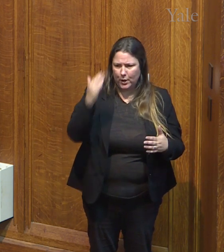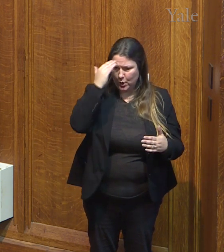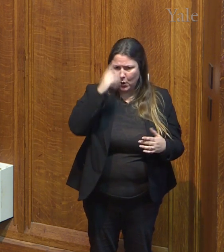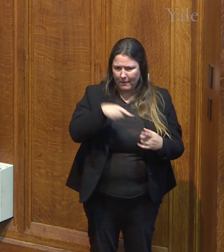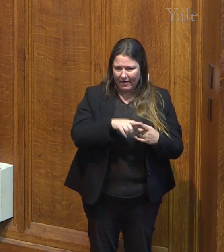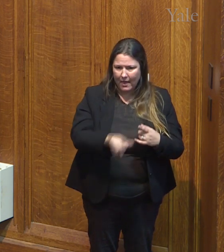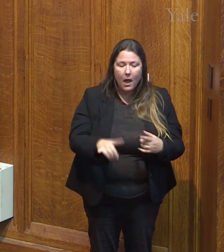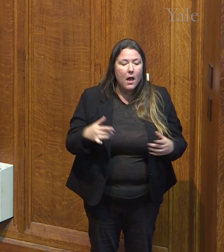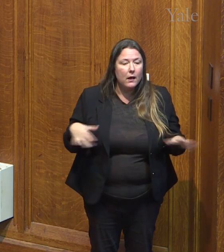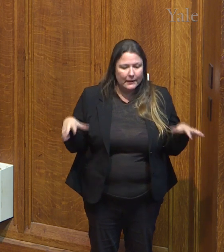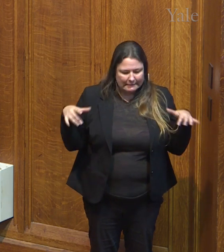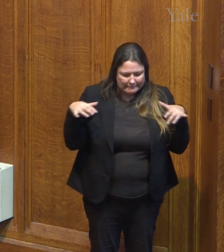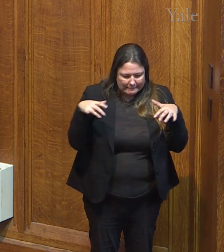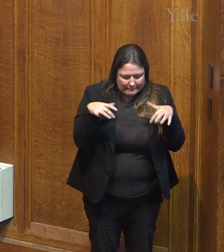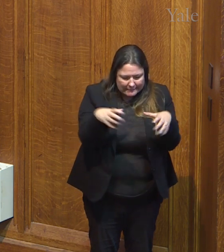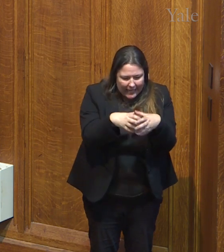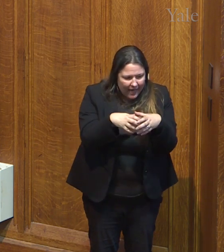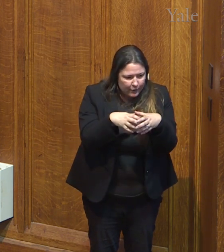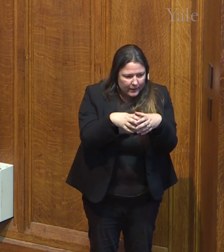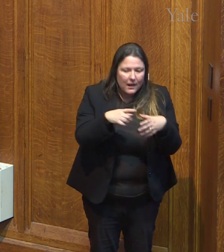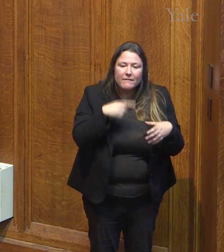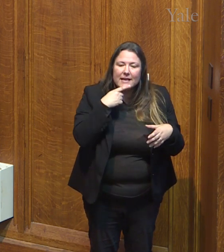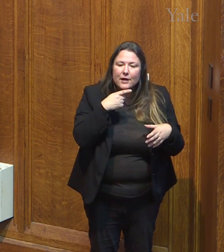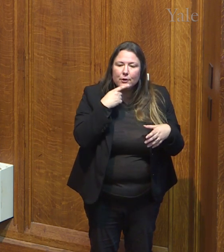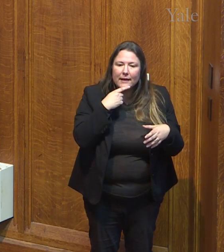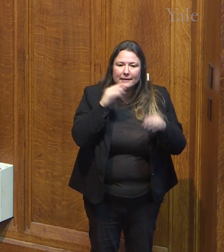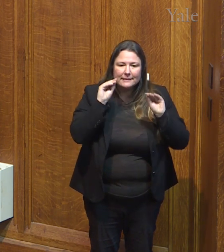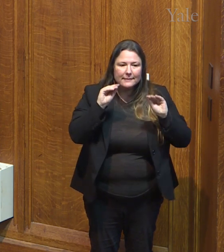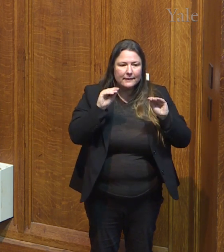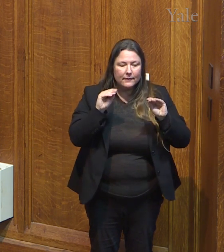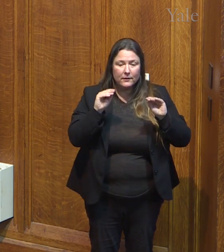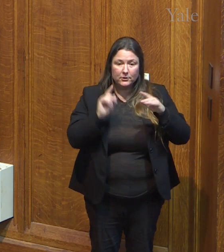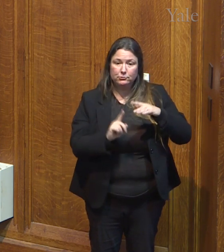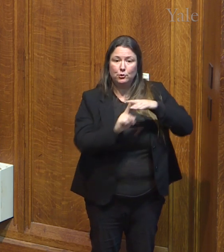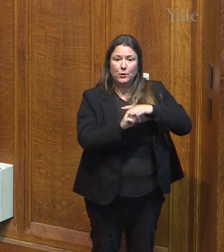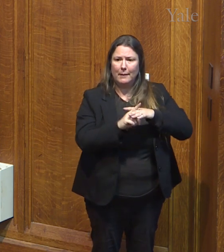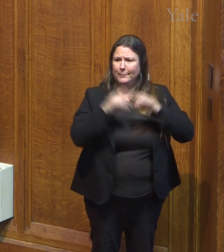a gathering of hearing educators went with little knowledge of the signed languages.